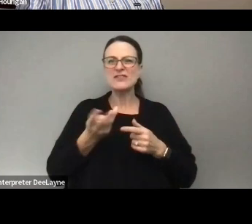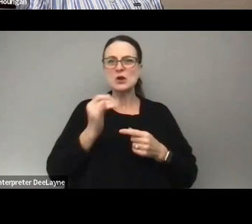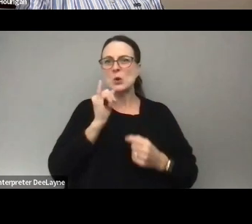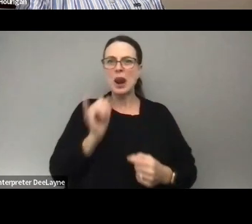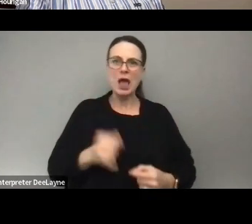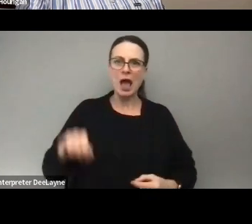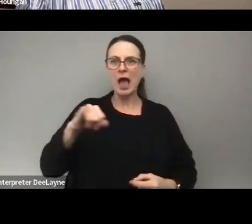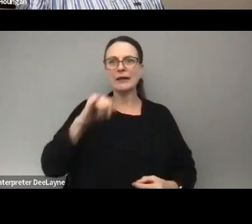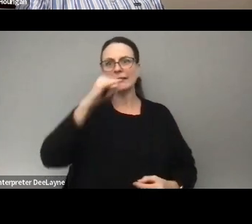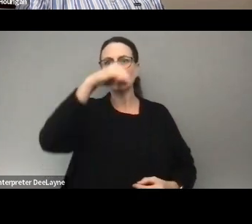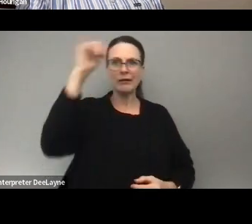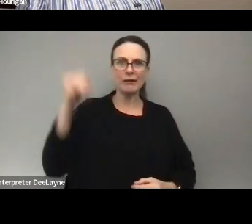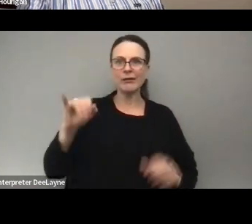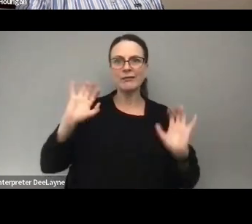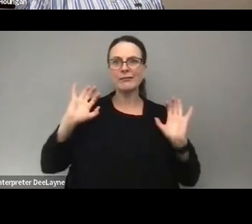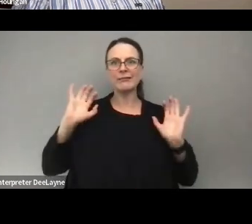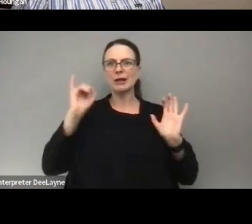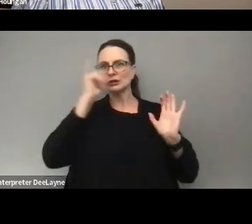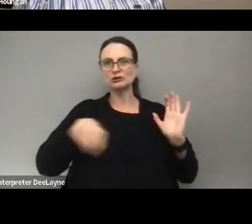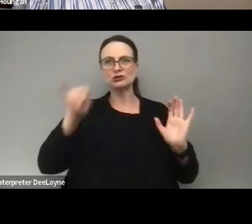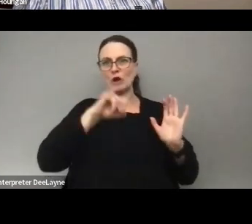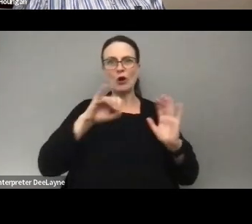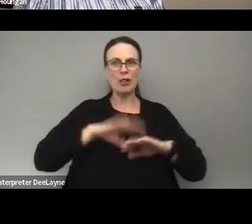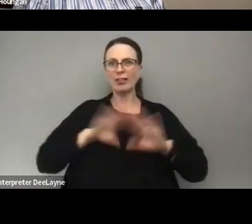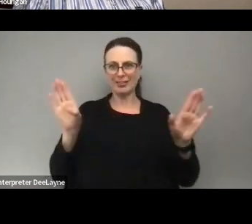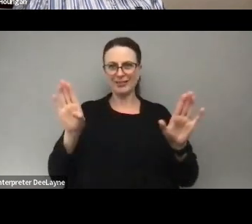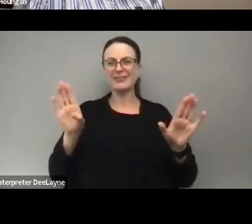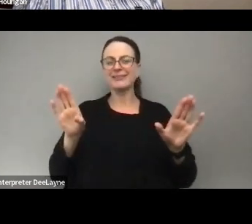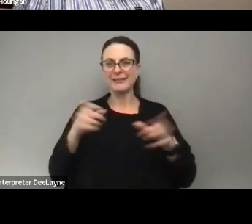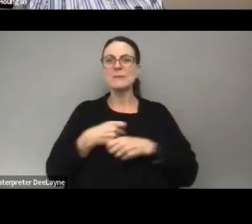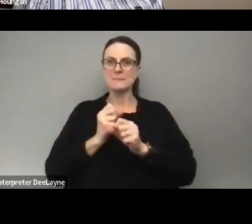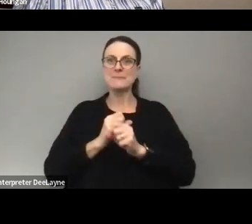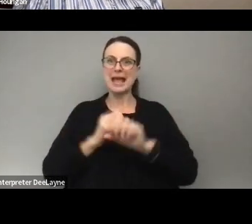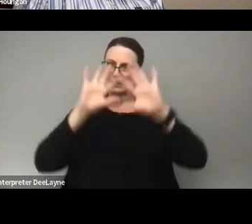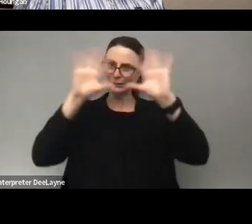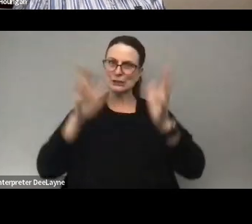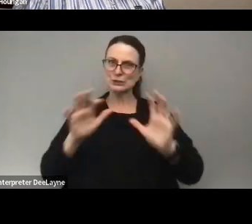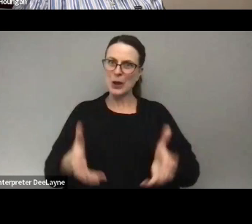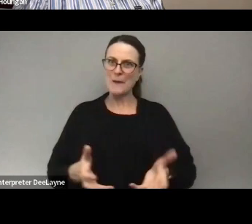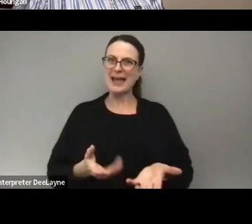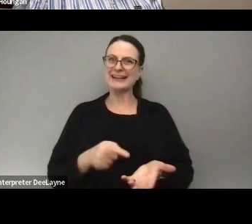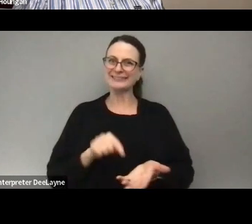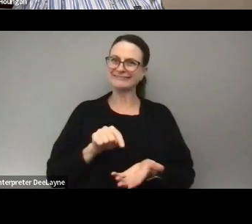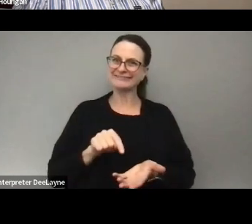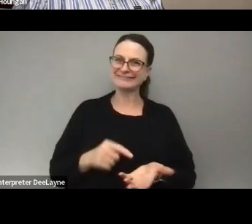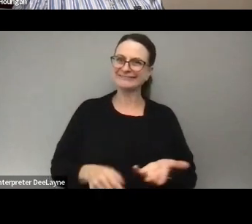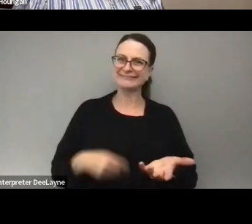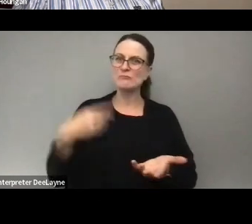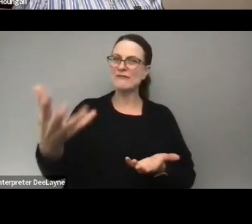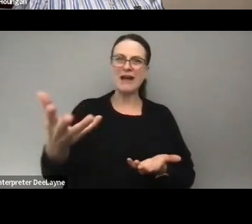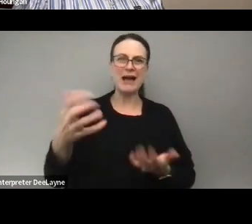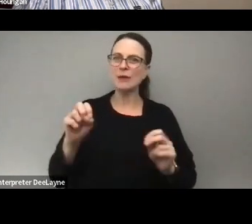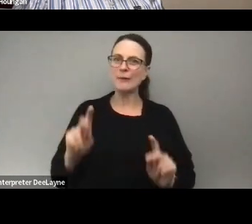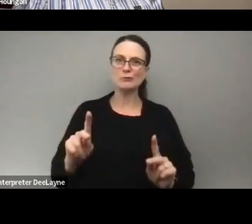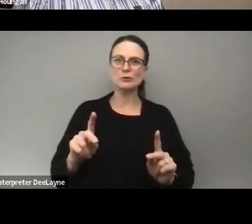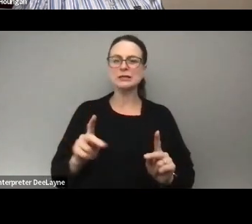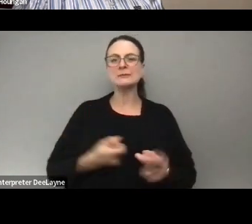ovals and a circle. And it makes, you know, anything that you could do to provide them opportunities to express themselves